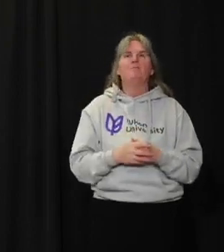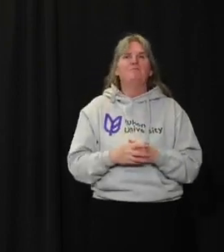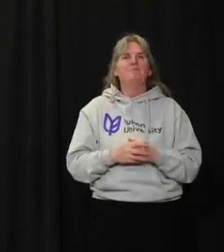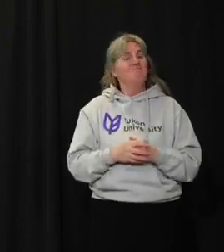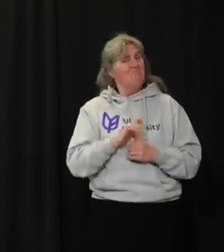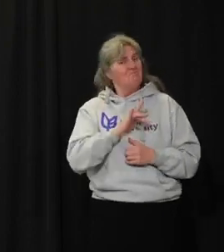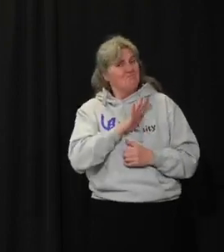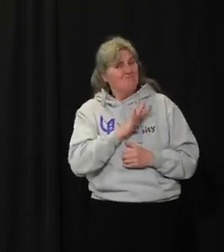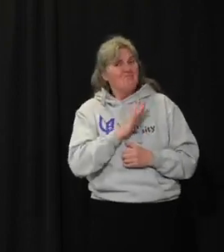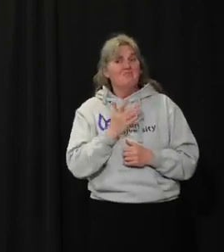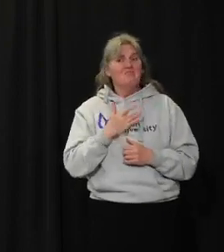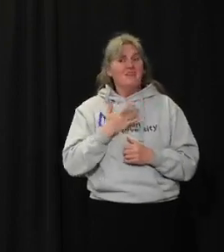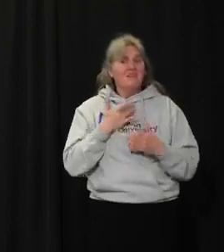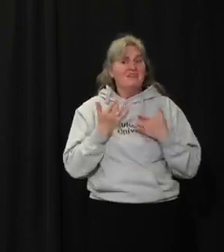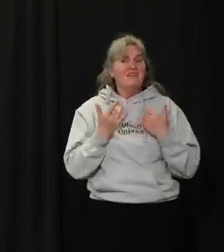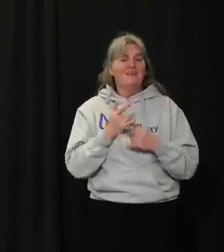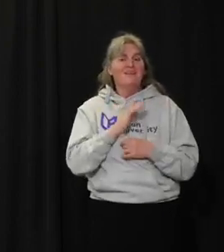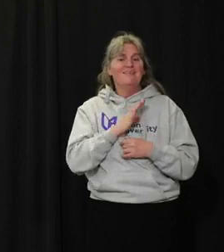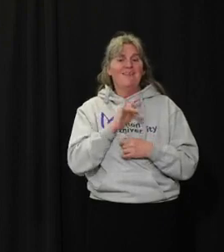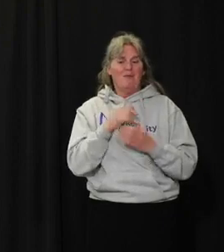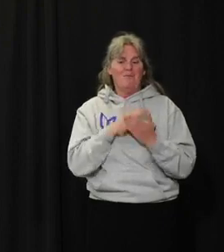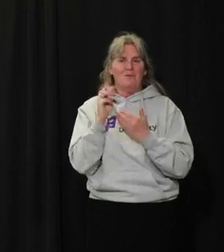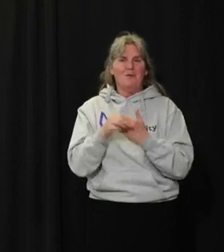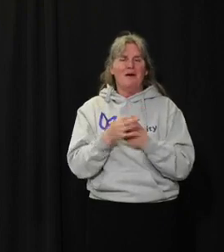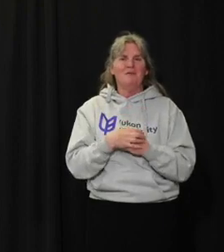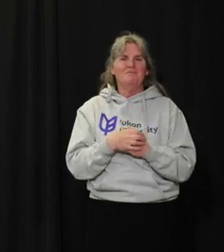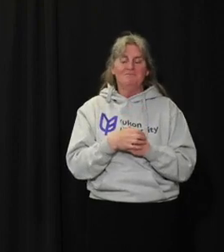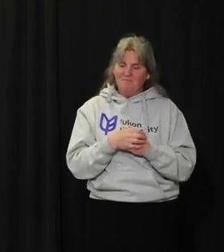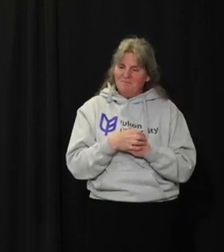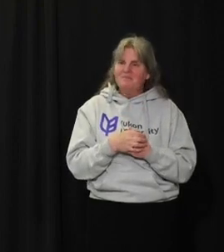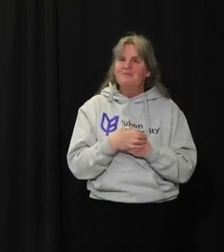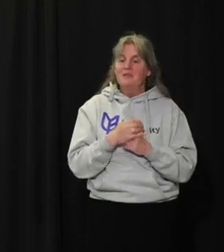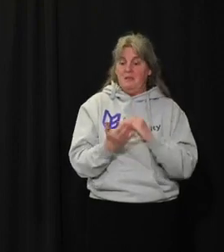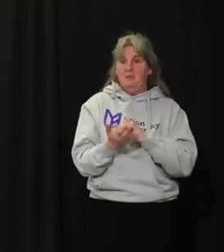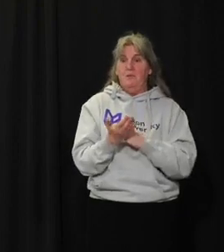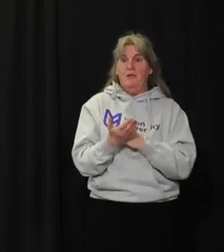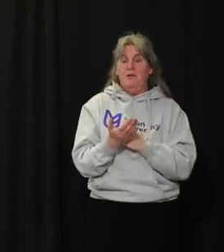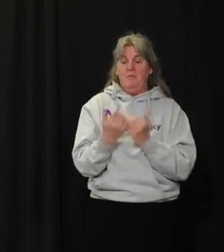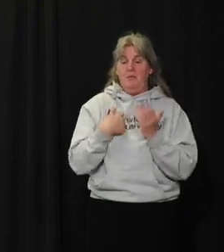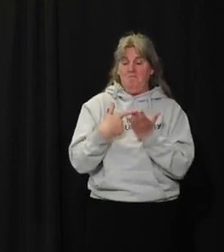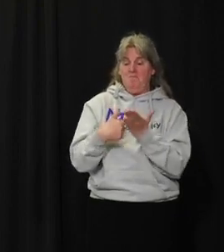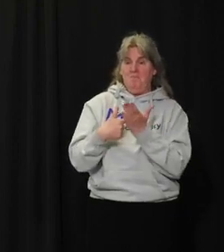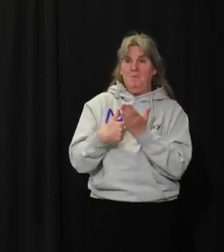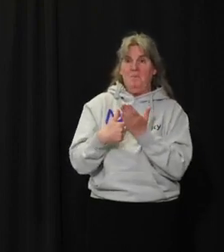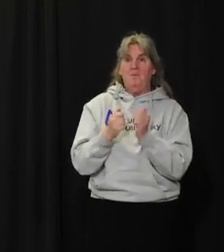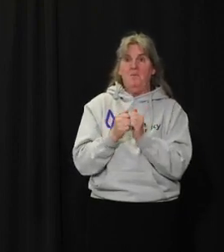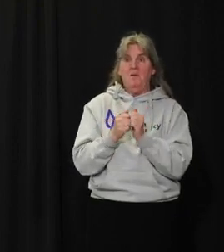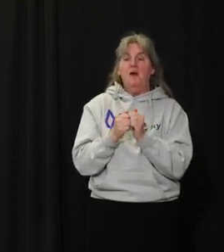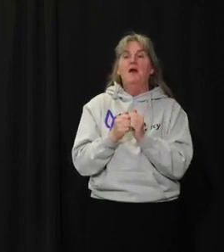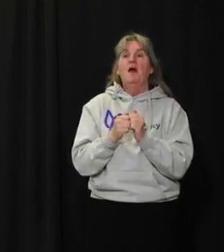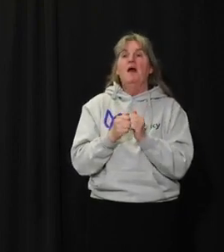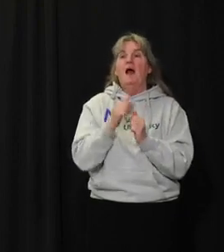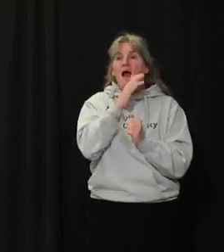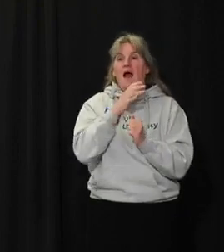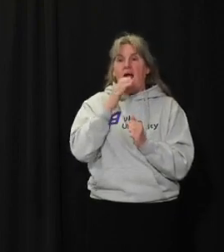Very exciting aspect of the program. I had the opportunity to meet online with agriculture